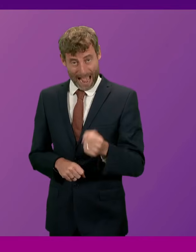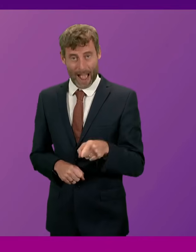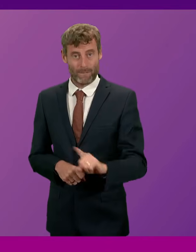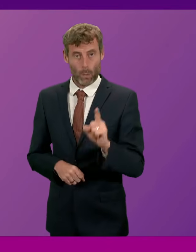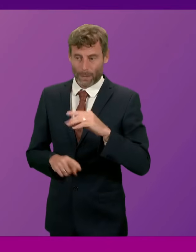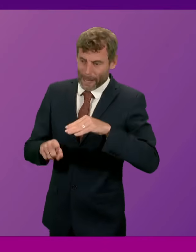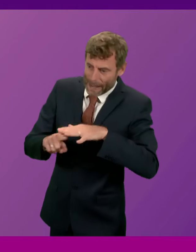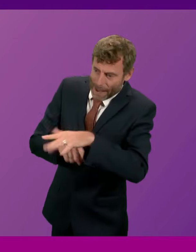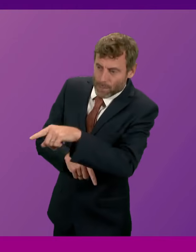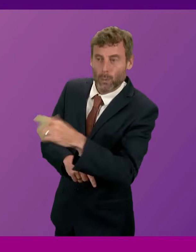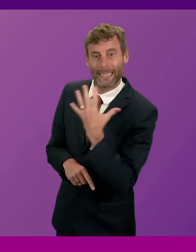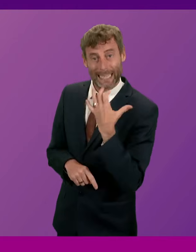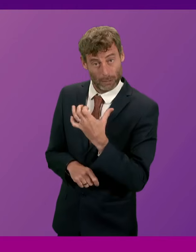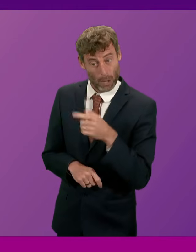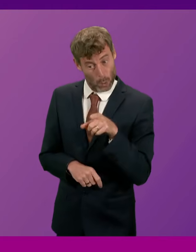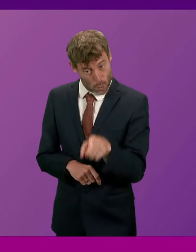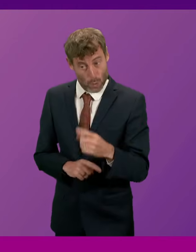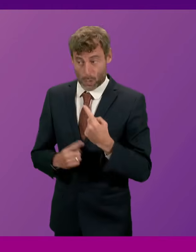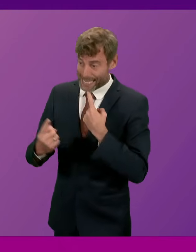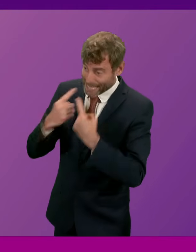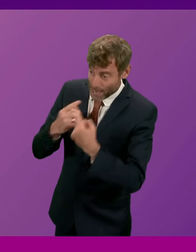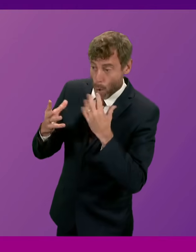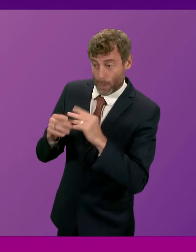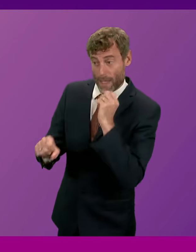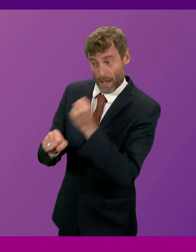influence with the Government of Israel, and to work with other partners, in order to make